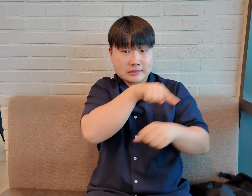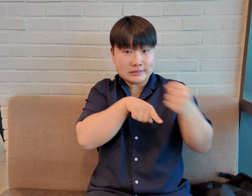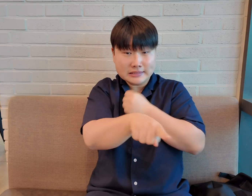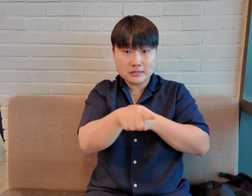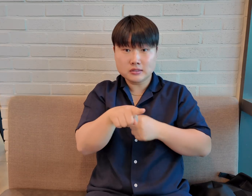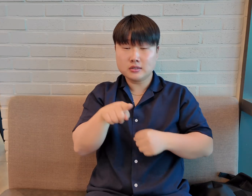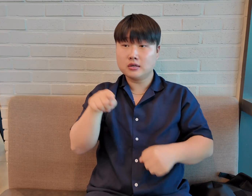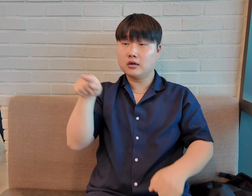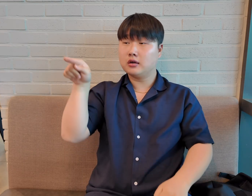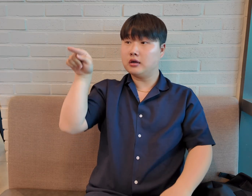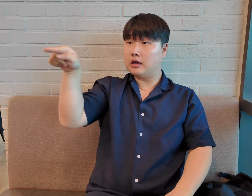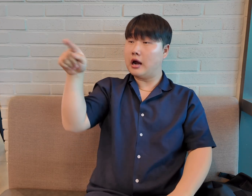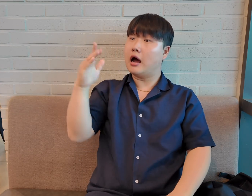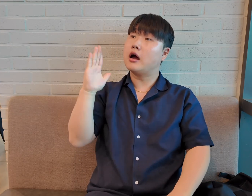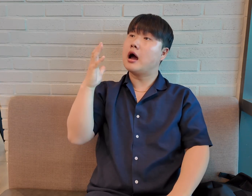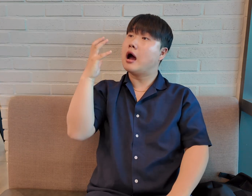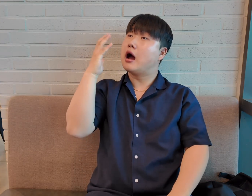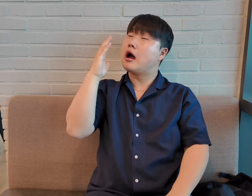It is expressed like this.